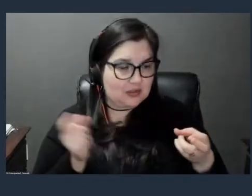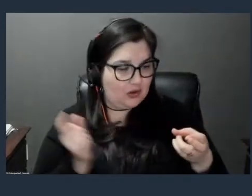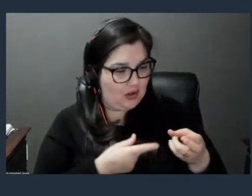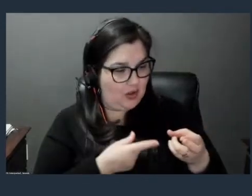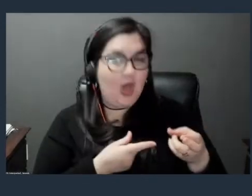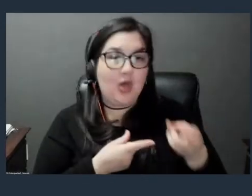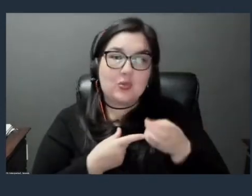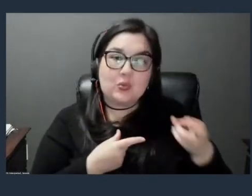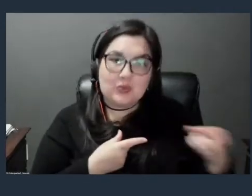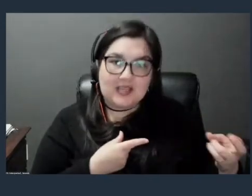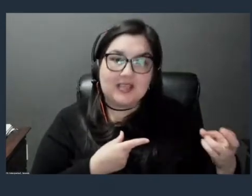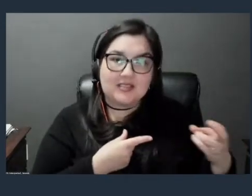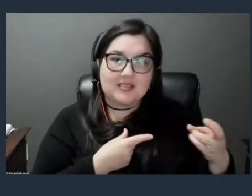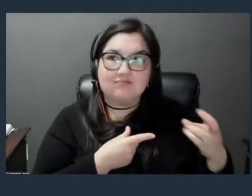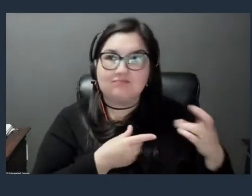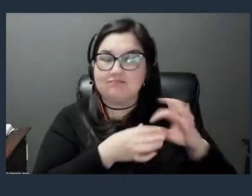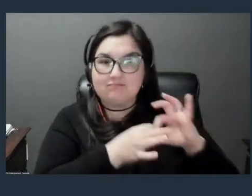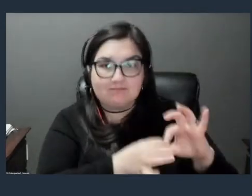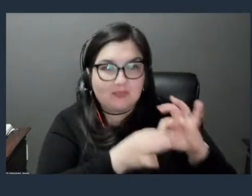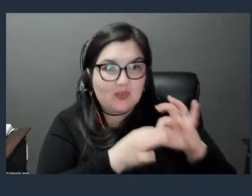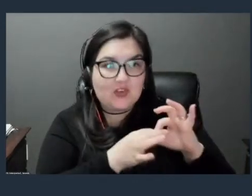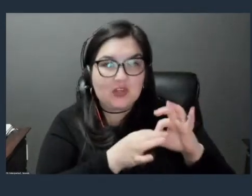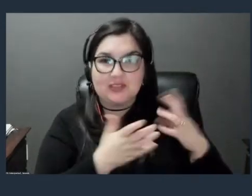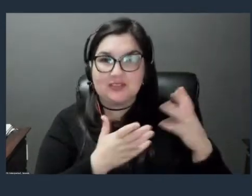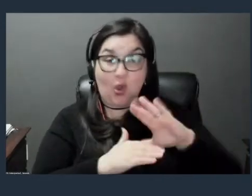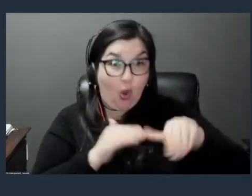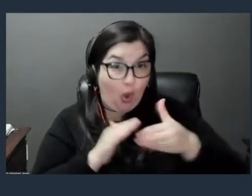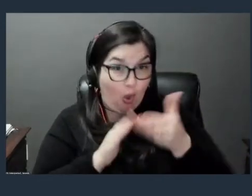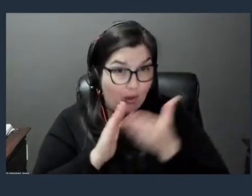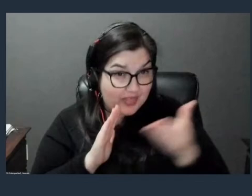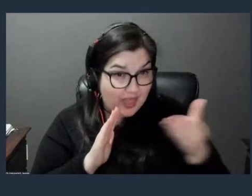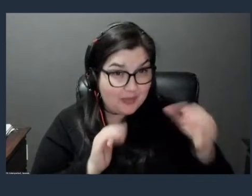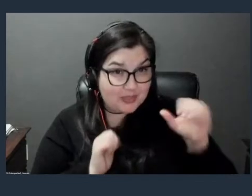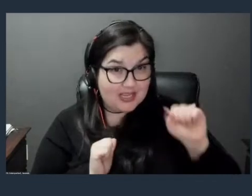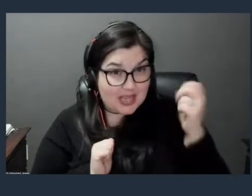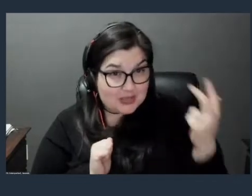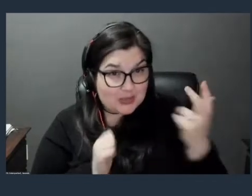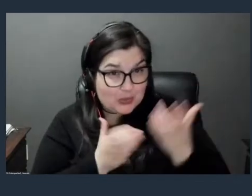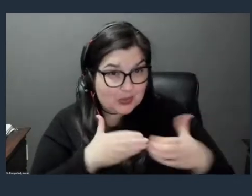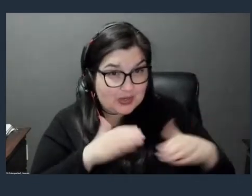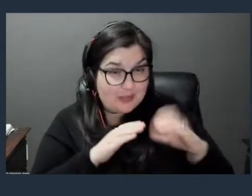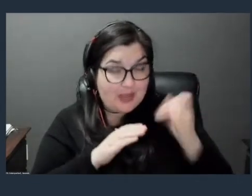could refer to all the objects in an S3 bucket if you're trying to grant access for broadly,